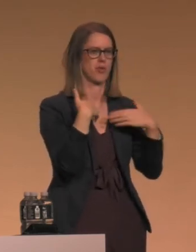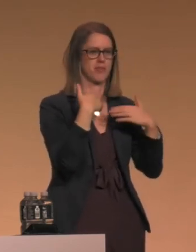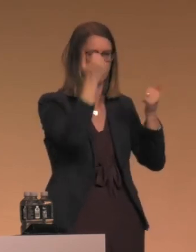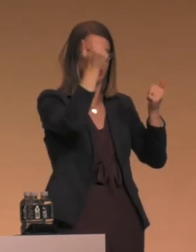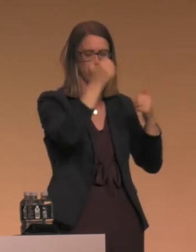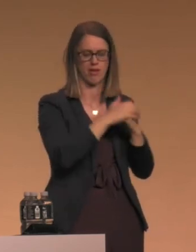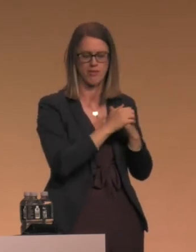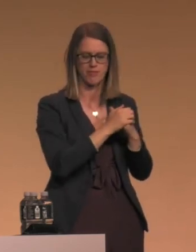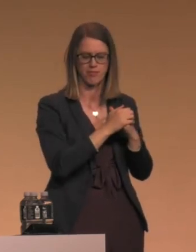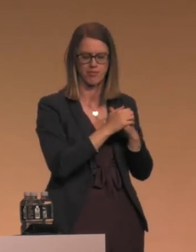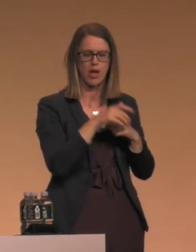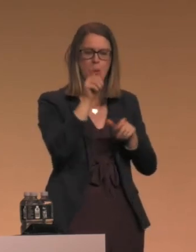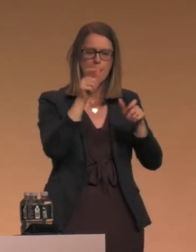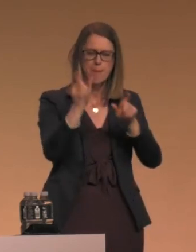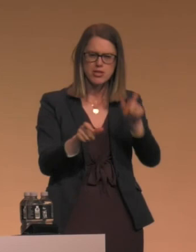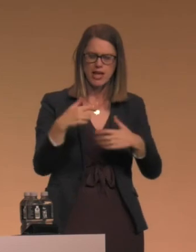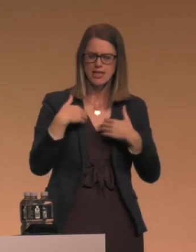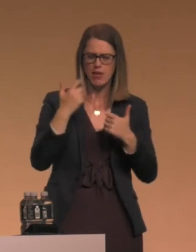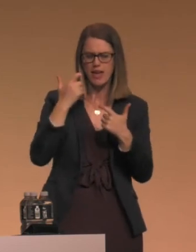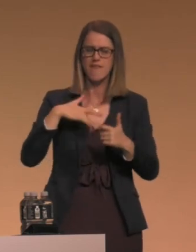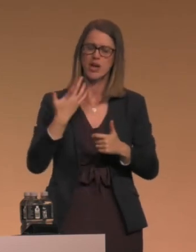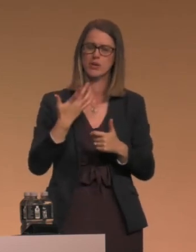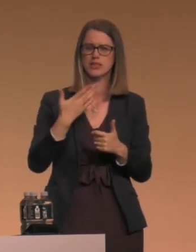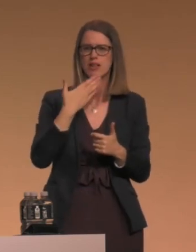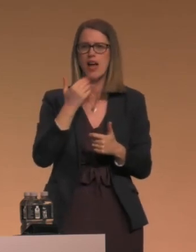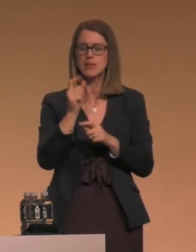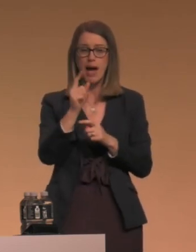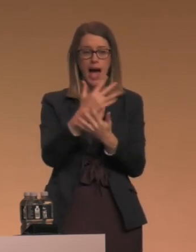Although personalized health care may feel like a luxury, how many of you